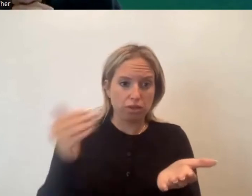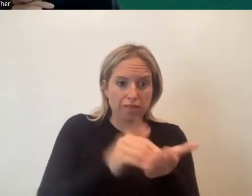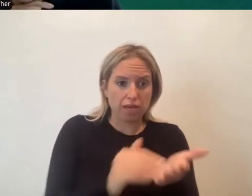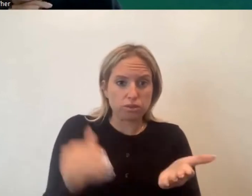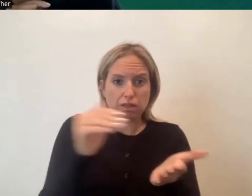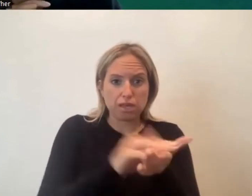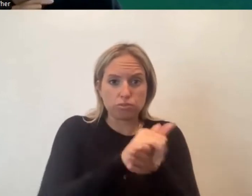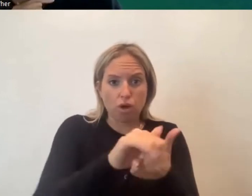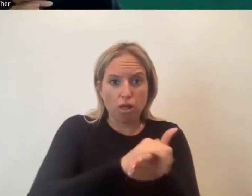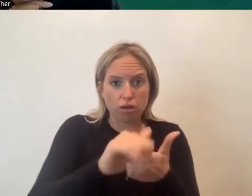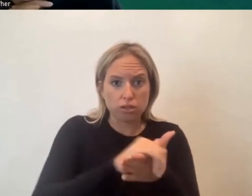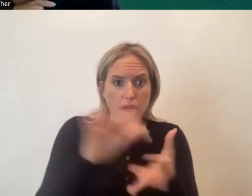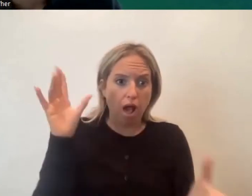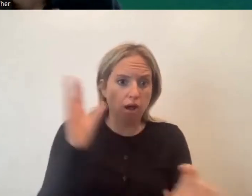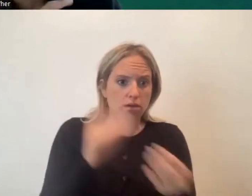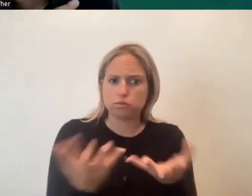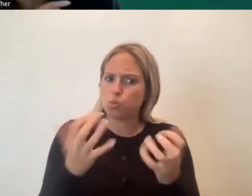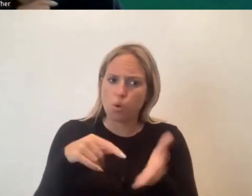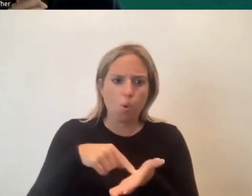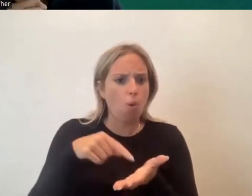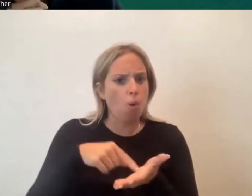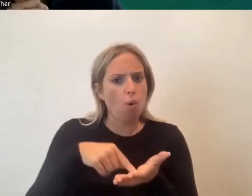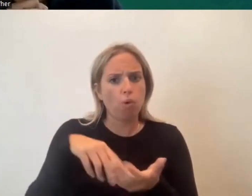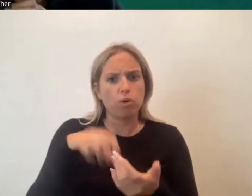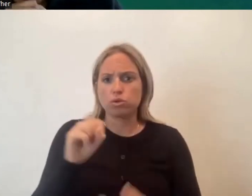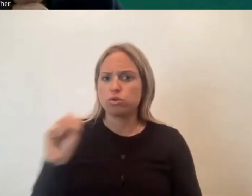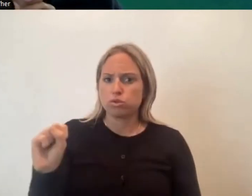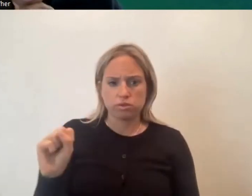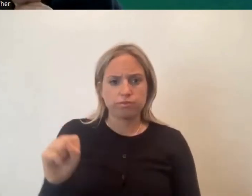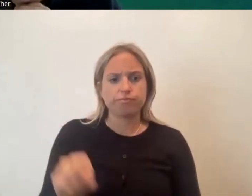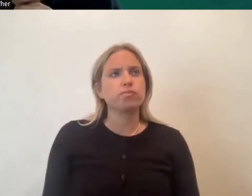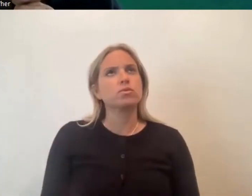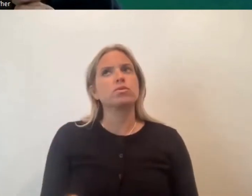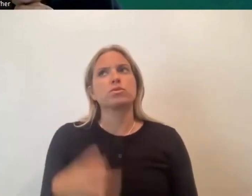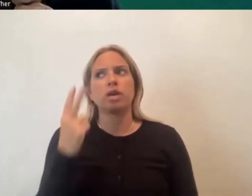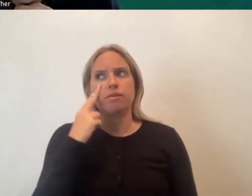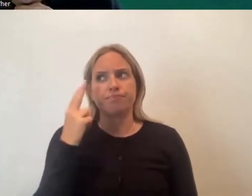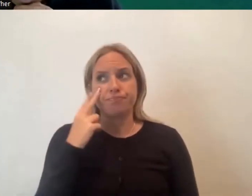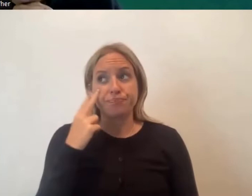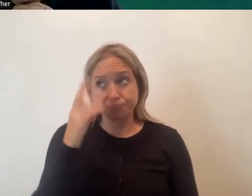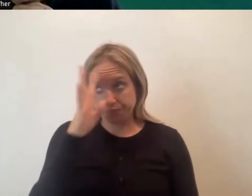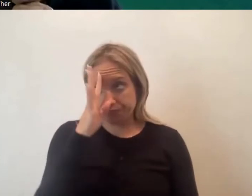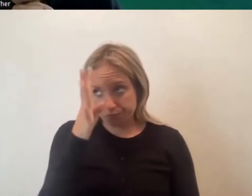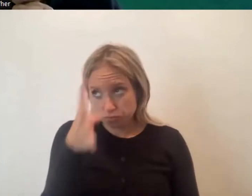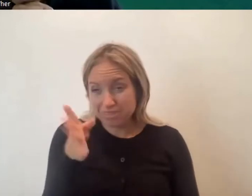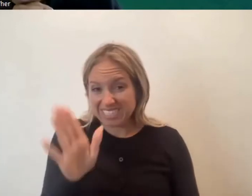Tadra: All right. So, say that that did happen.